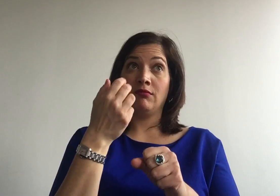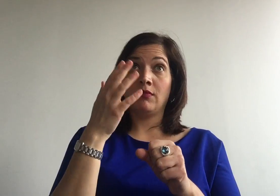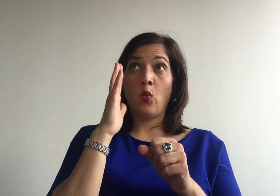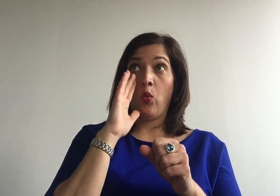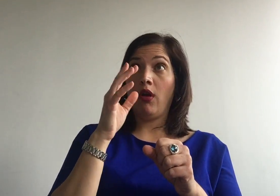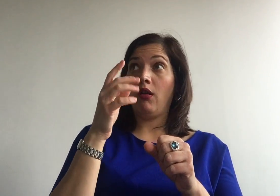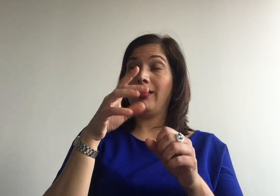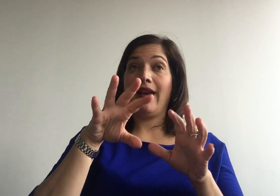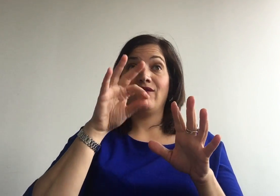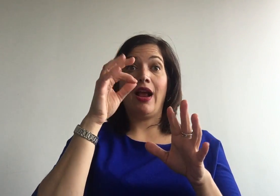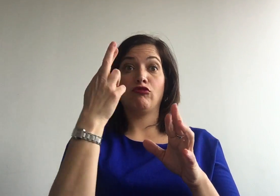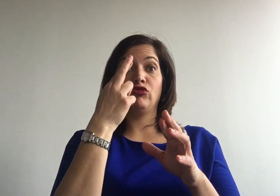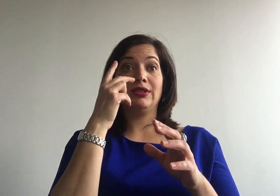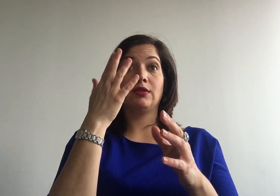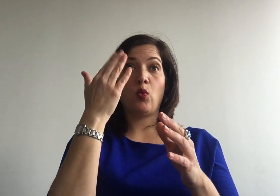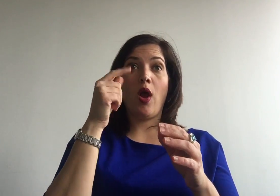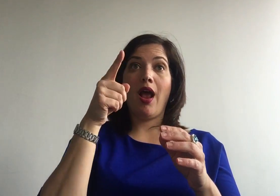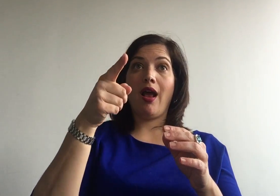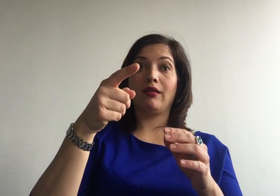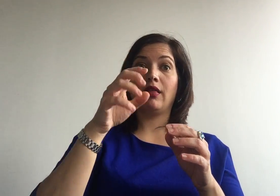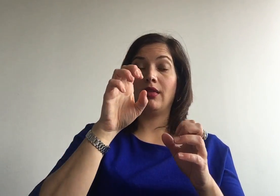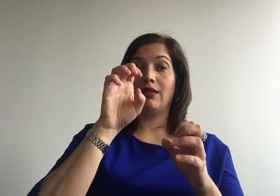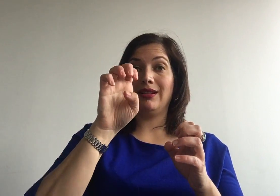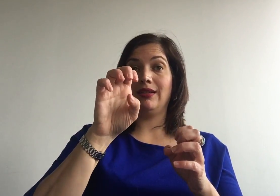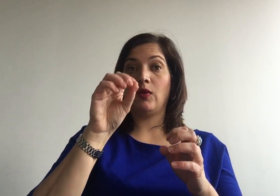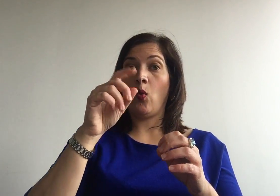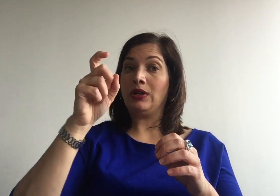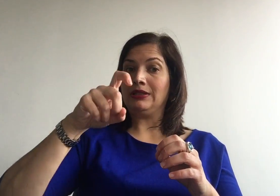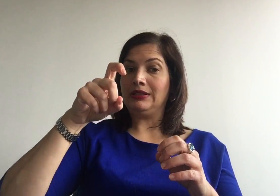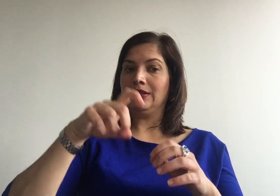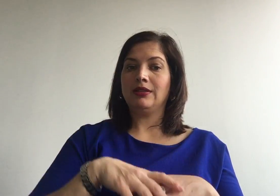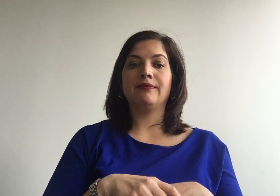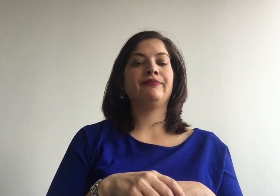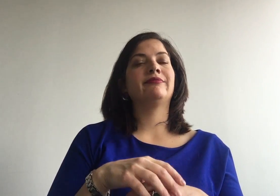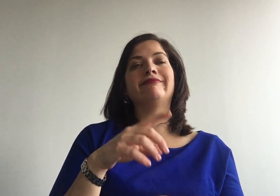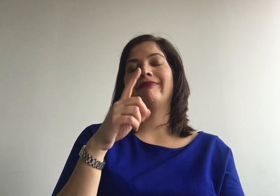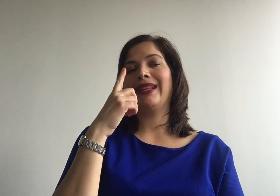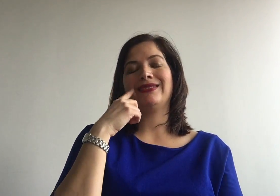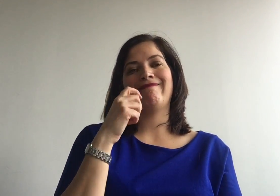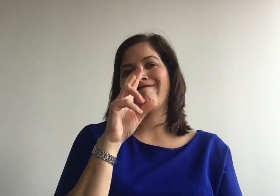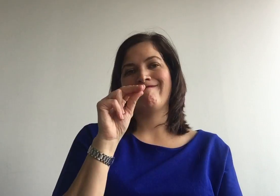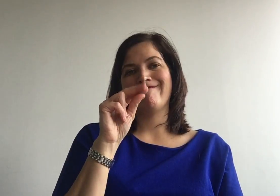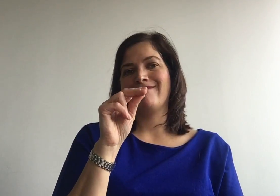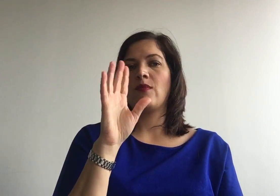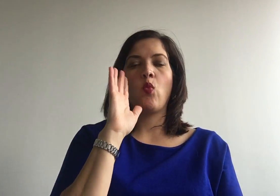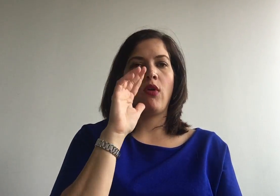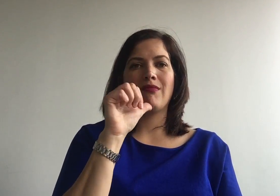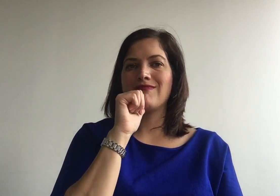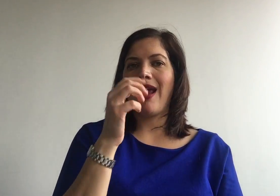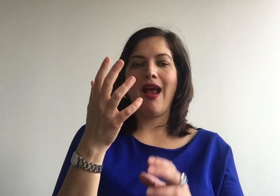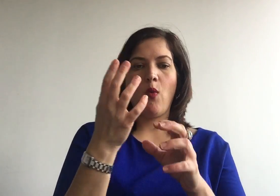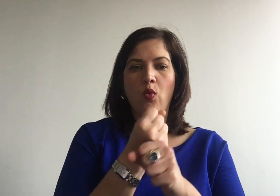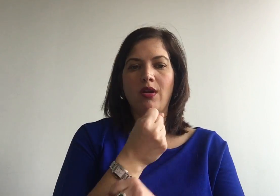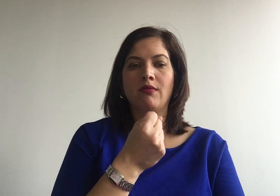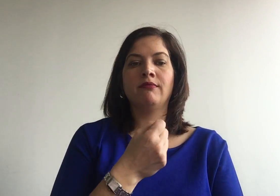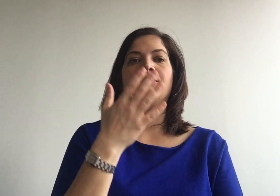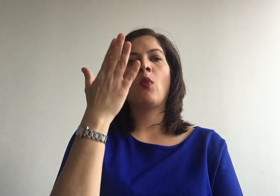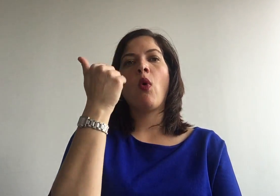The Court asked if they will find reasons why the Executive Order is needed? The 9th Circuit found that Trump will not prevail on these issues.